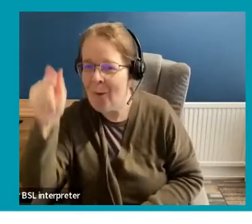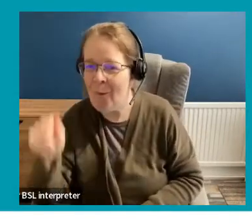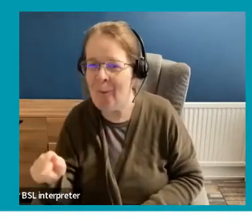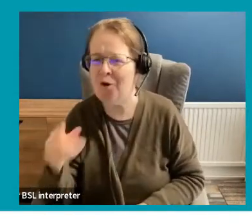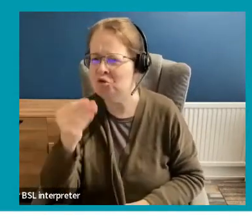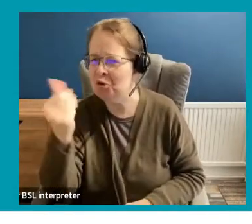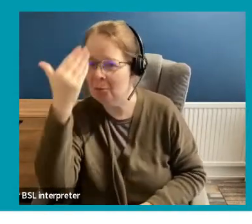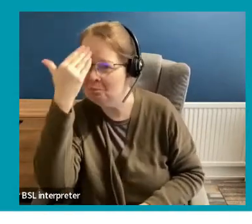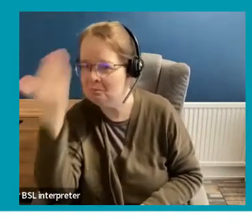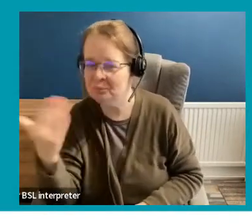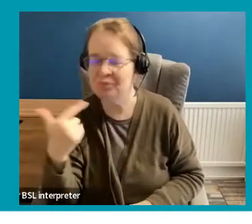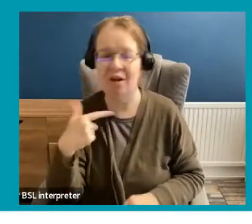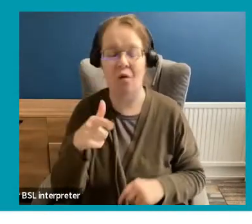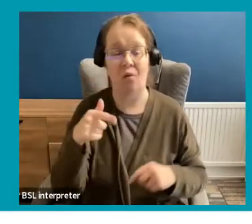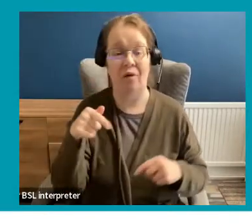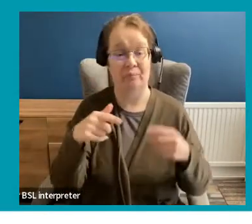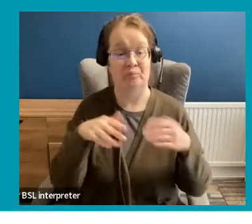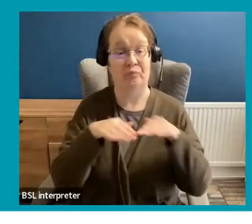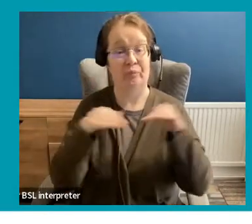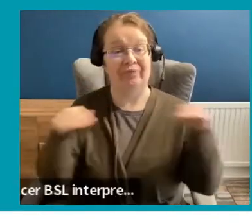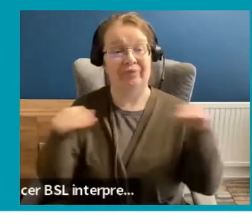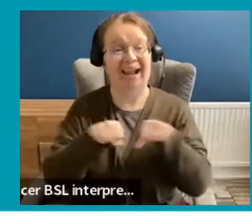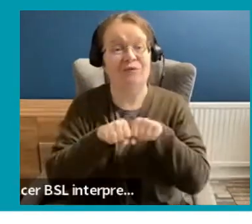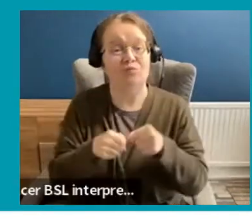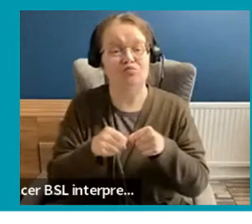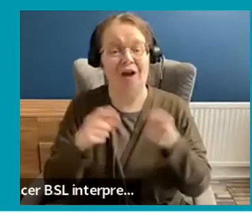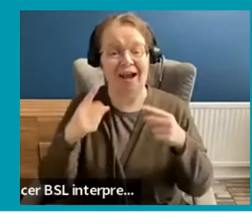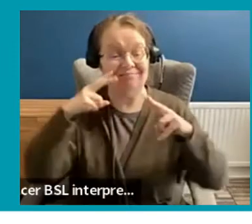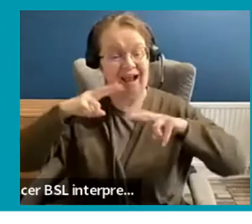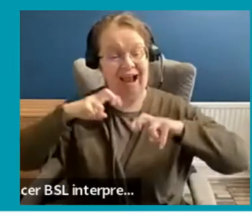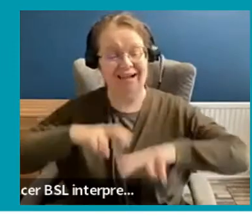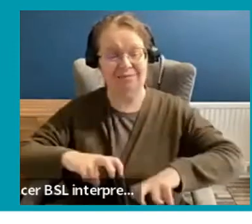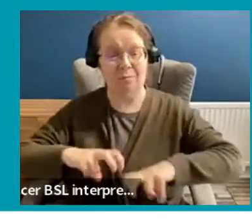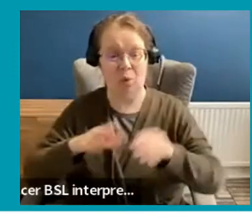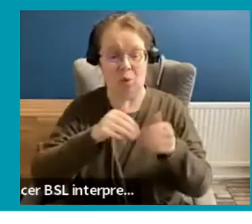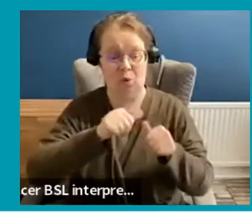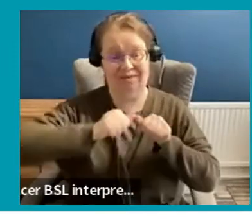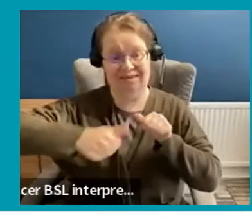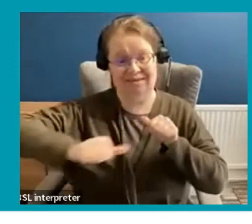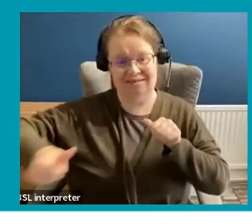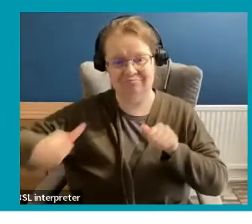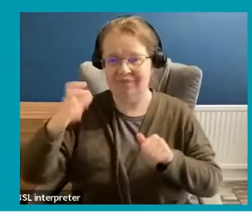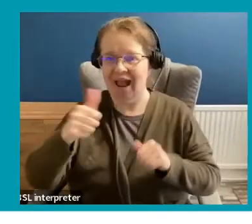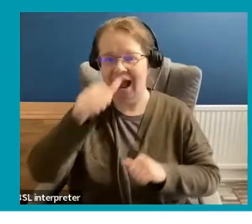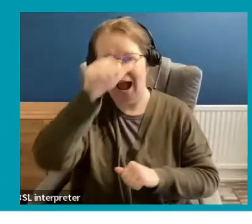This is the explores series where we have experts in and have conversations with them.